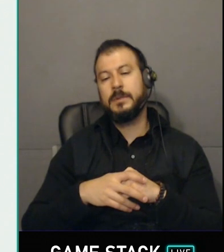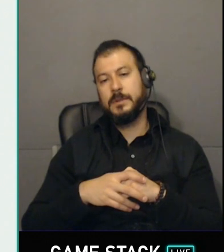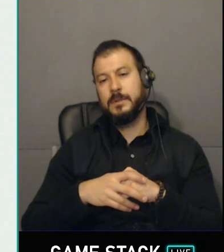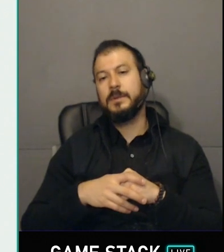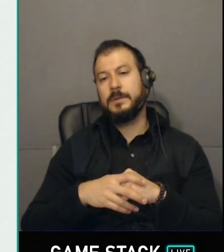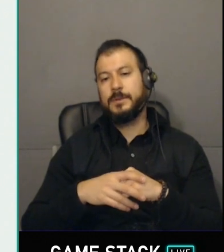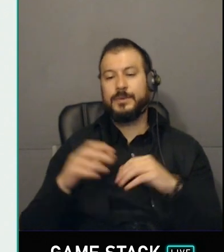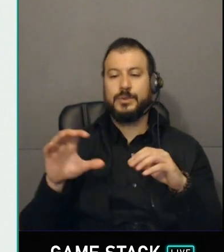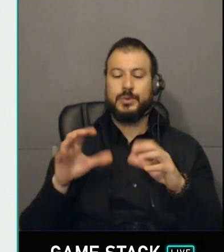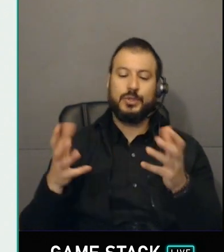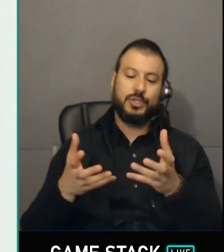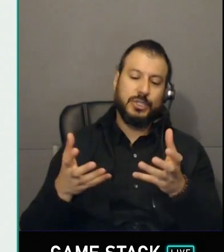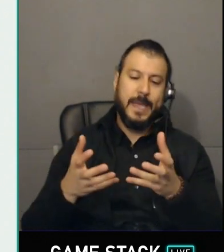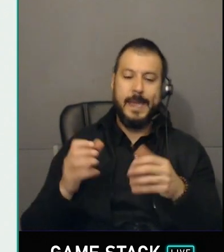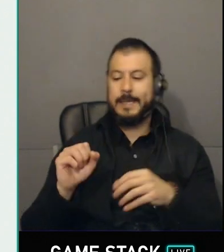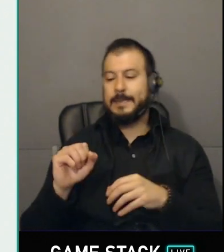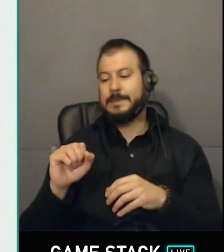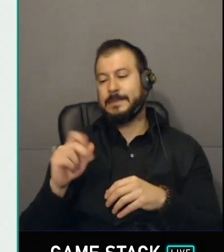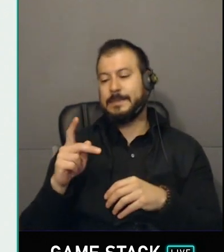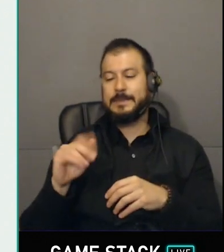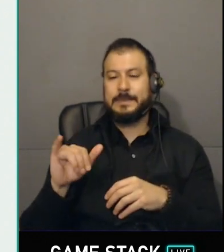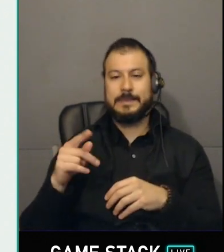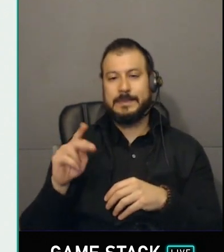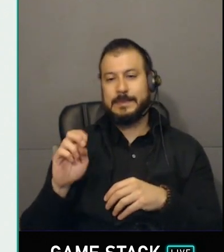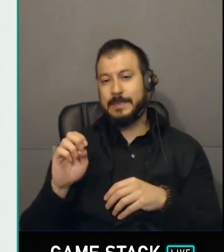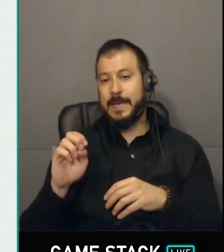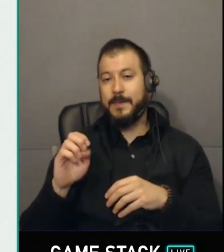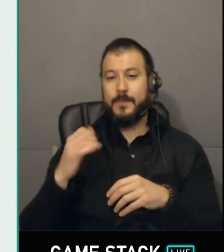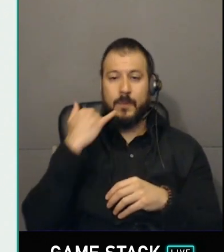or maybe a Skype call together.